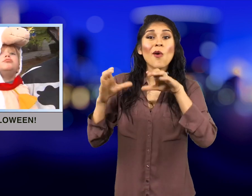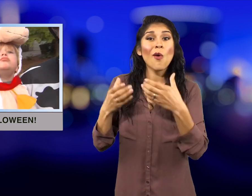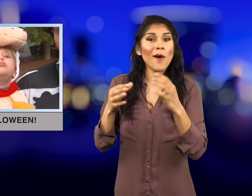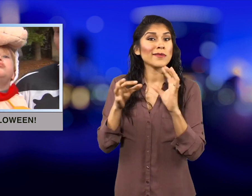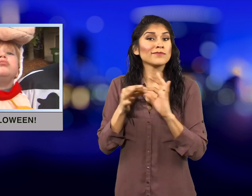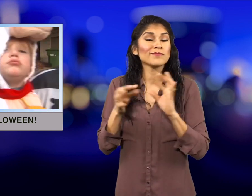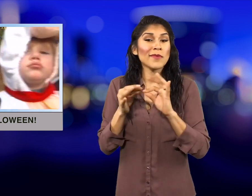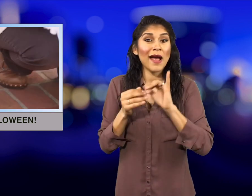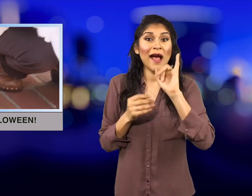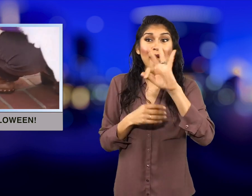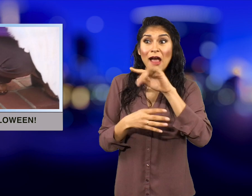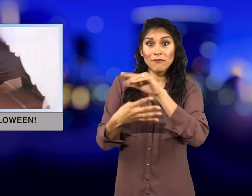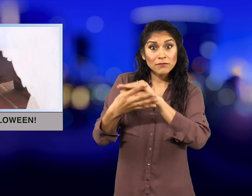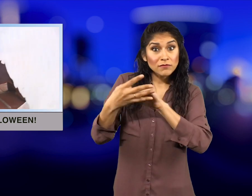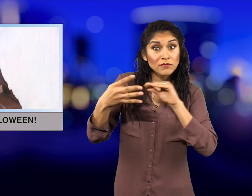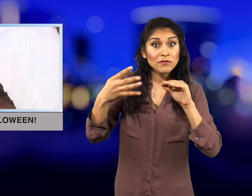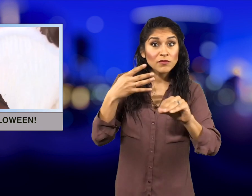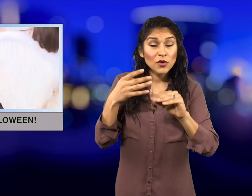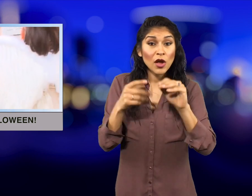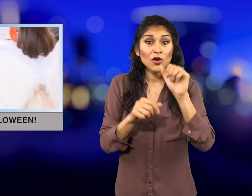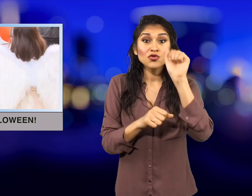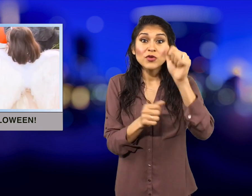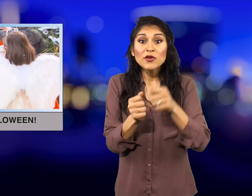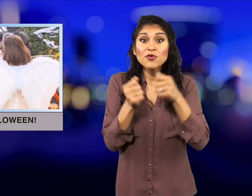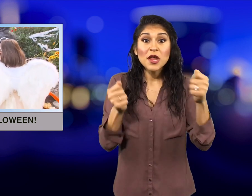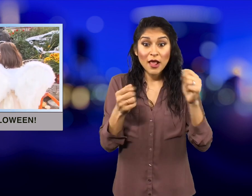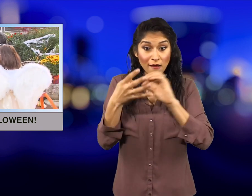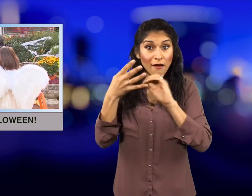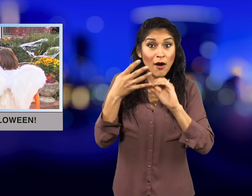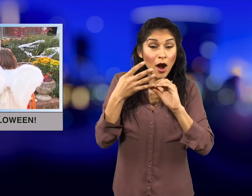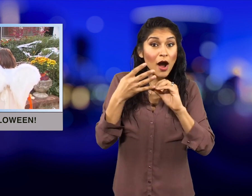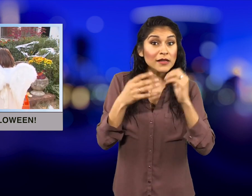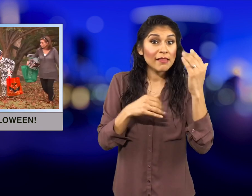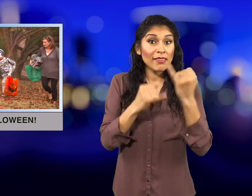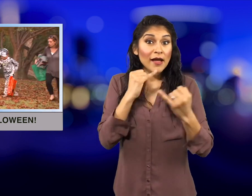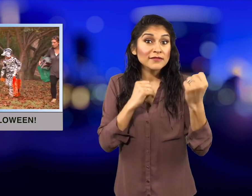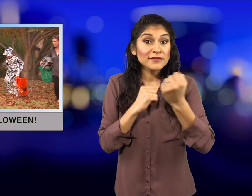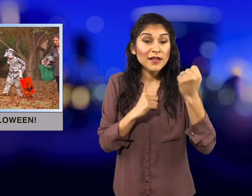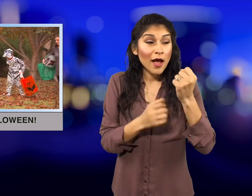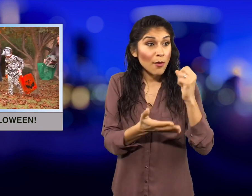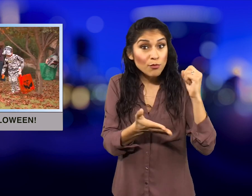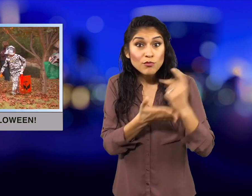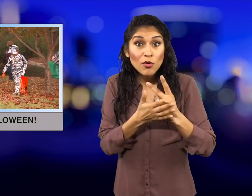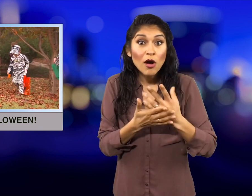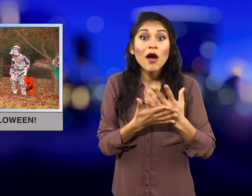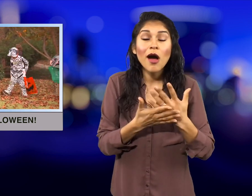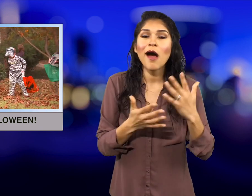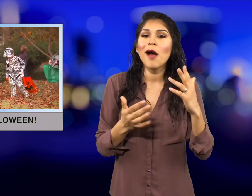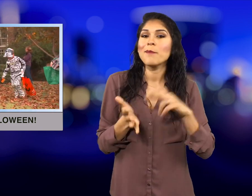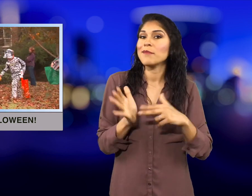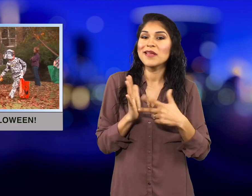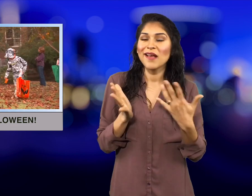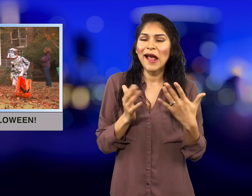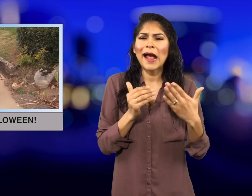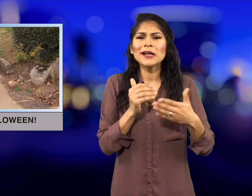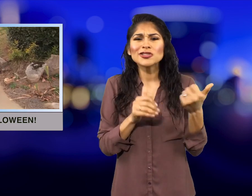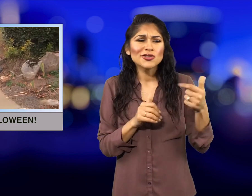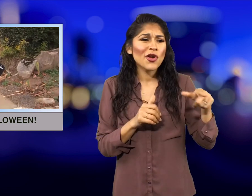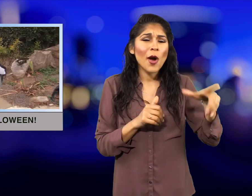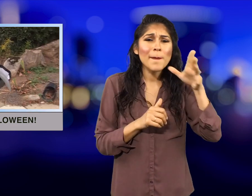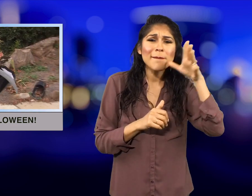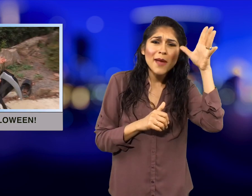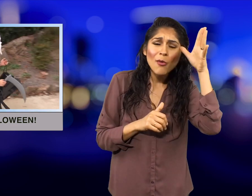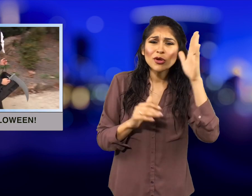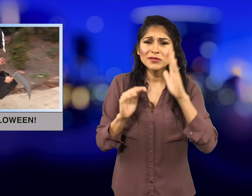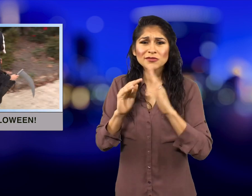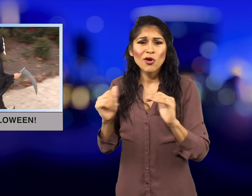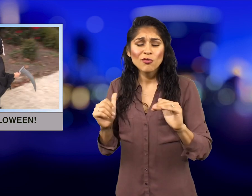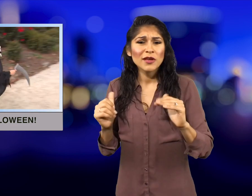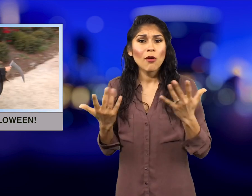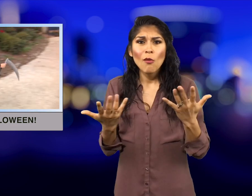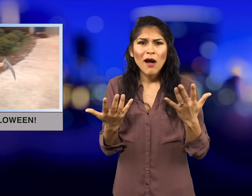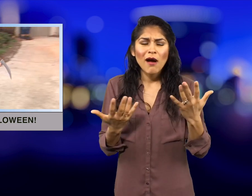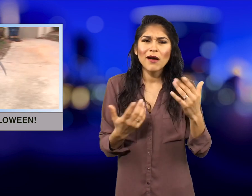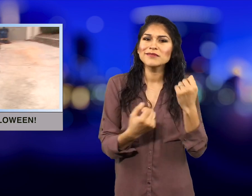The organization said changing it to Saturday would make for a safe, longer, stress-free